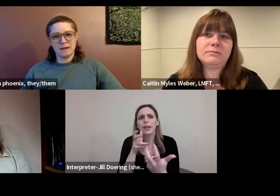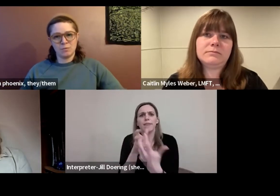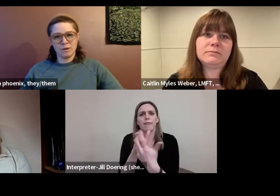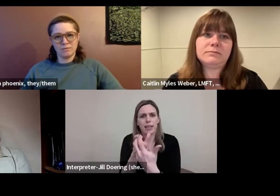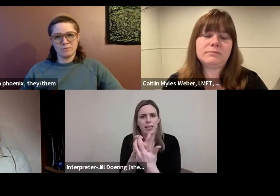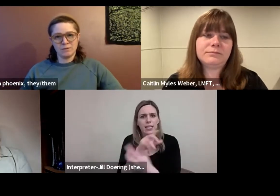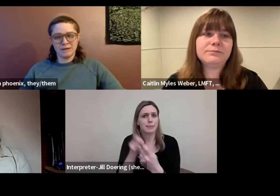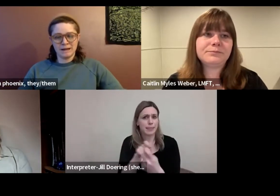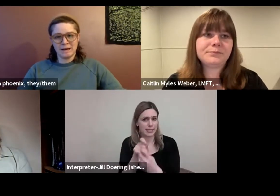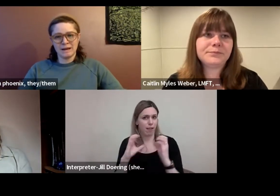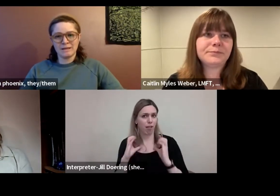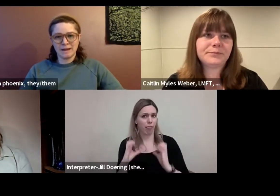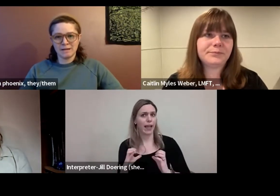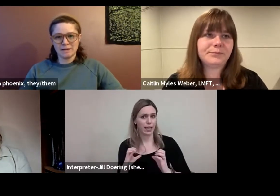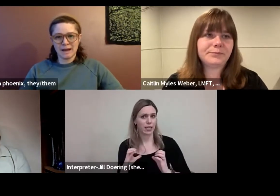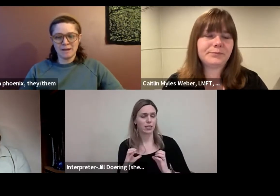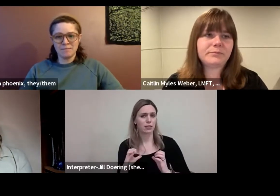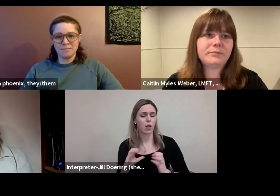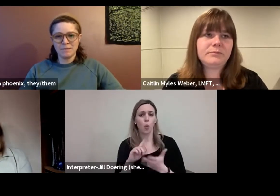and what they need at that time.